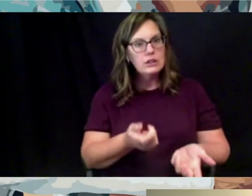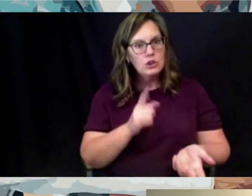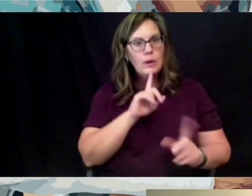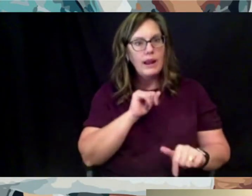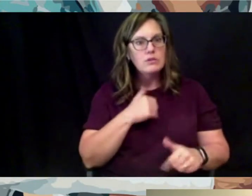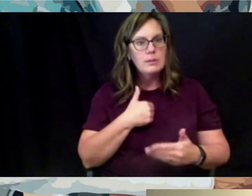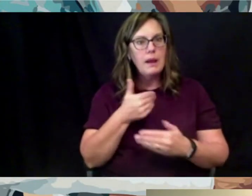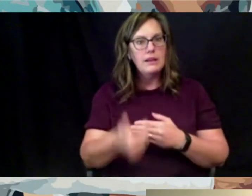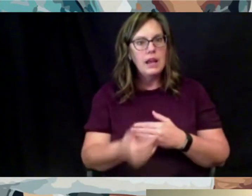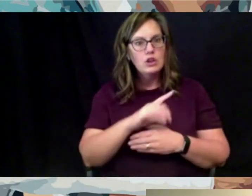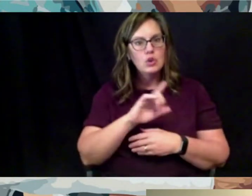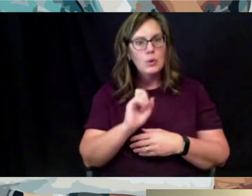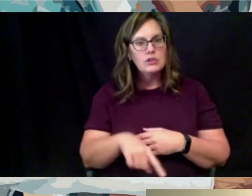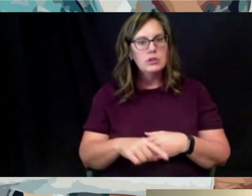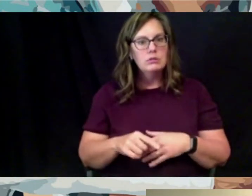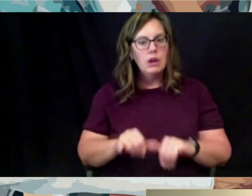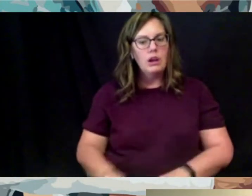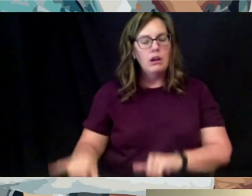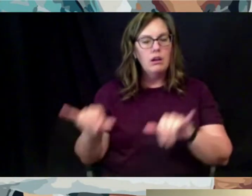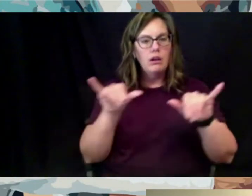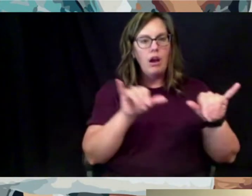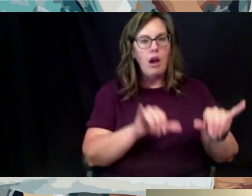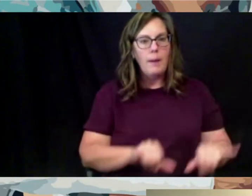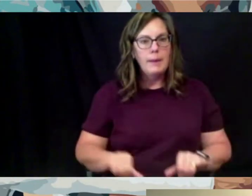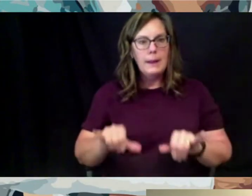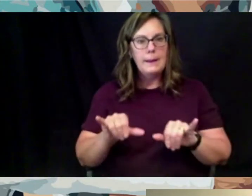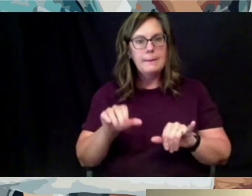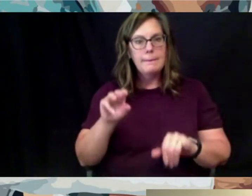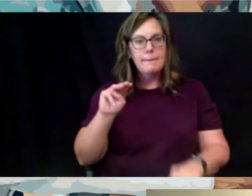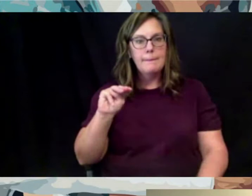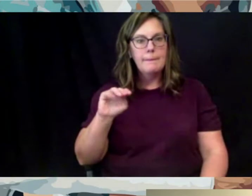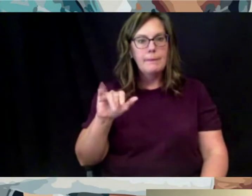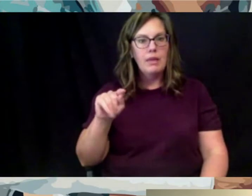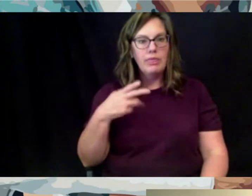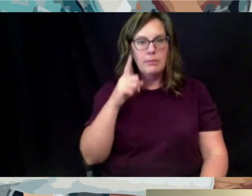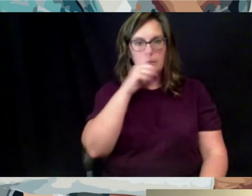of a common stereotype or myth about islam and how it's false if there's anything else you'd like to